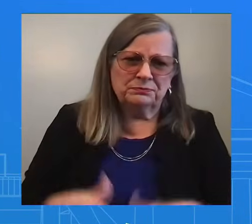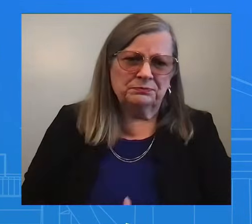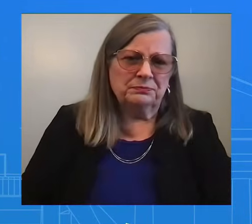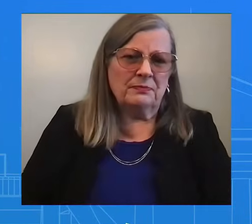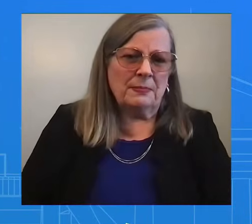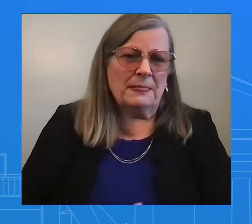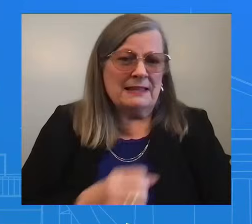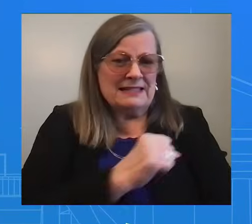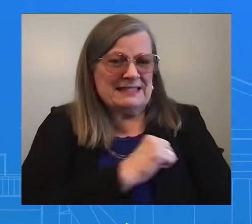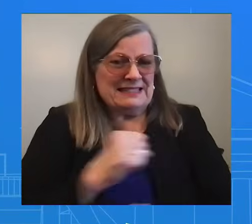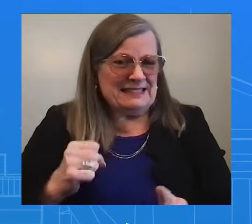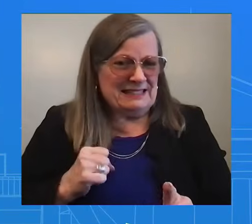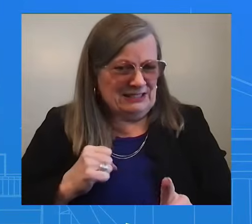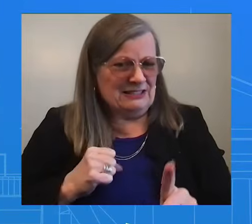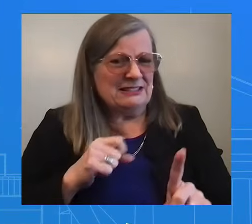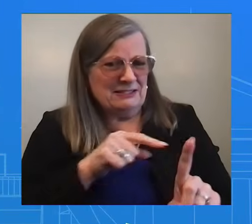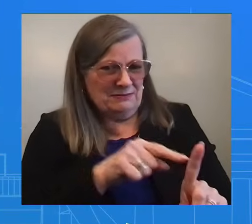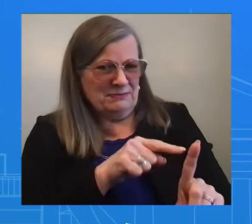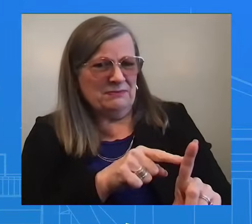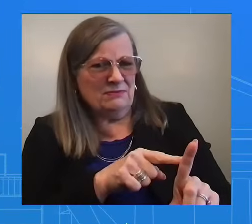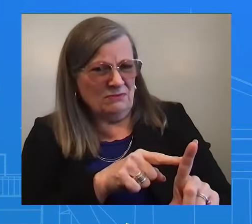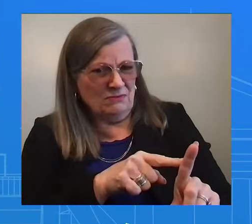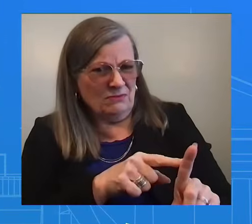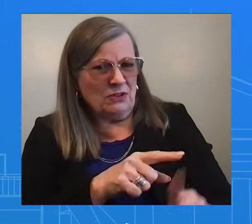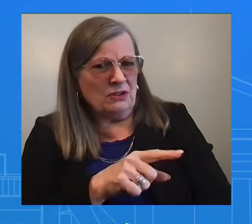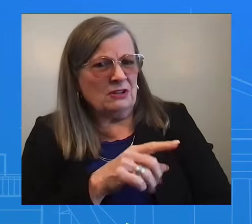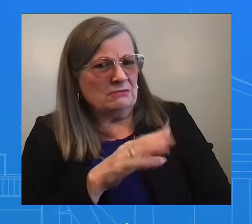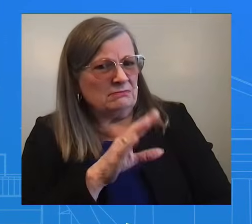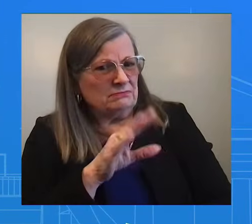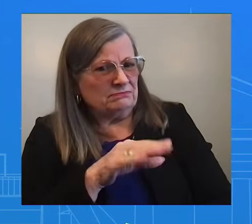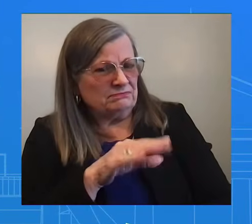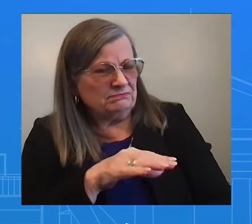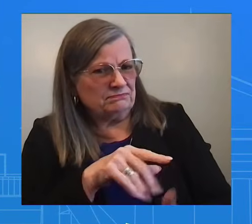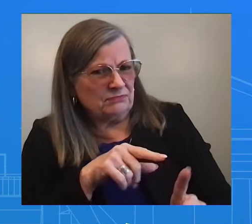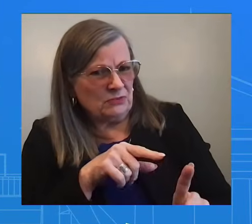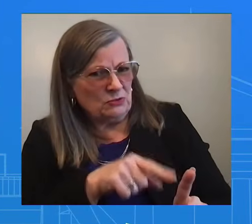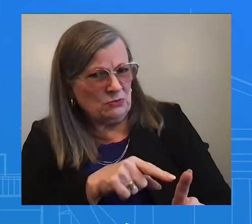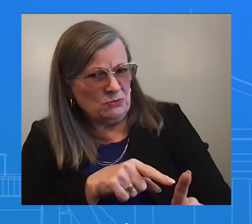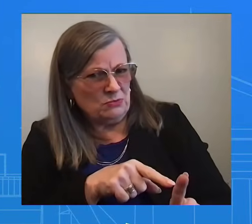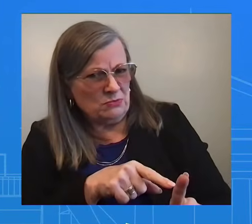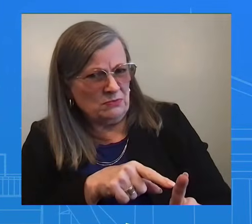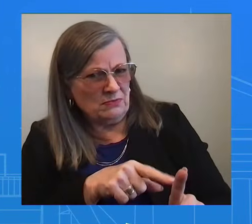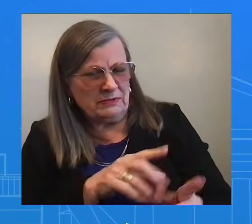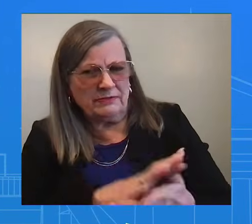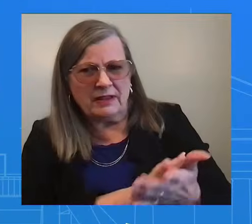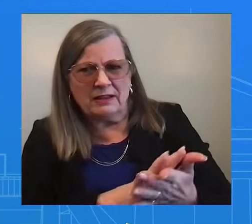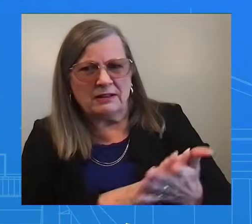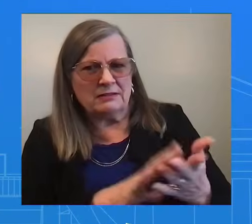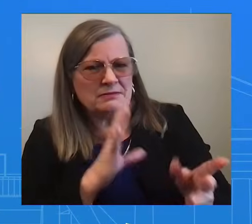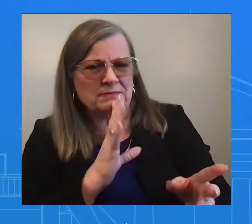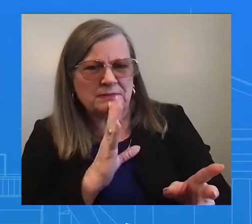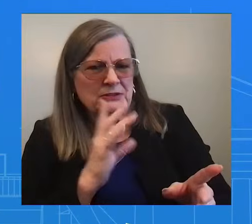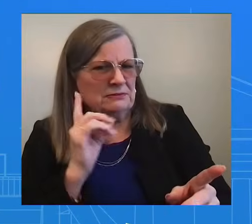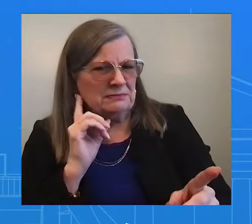Are you okay with her continuing in an acting capacity in 2024? Or do you want to force a vote on this issue?